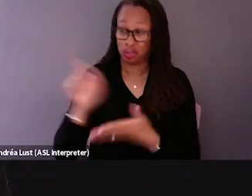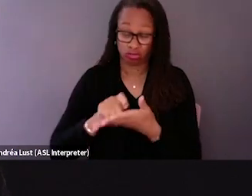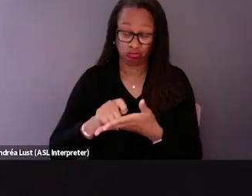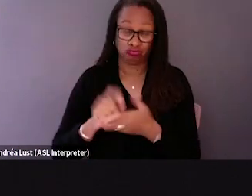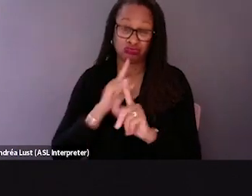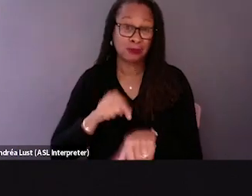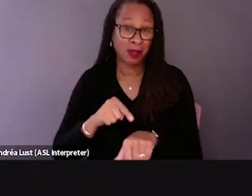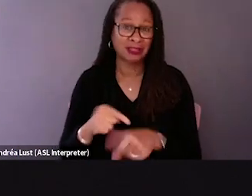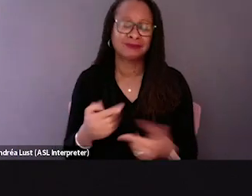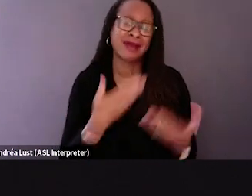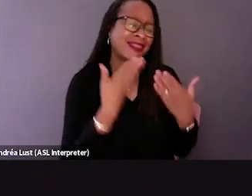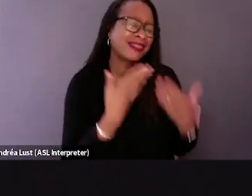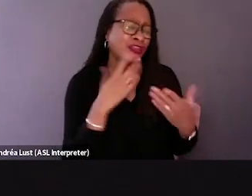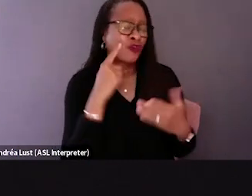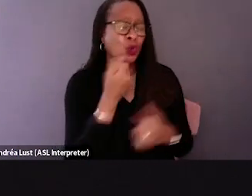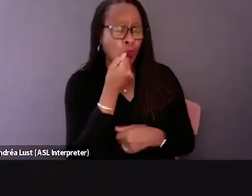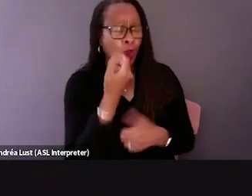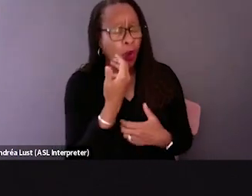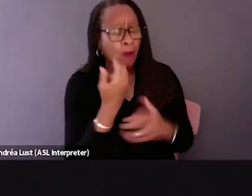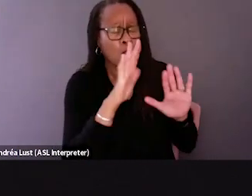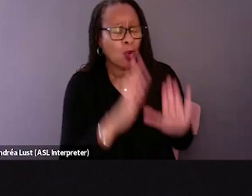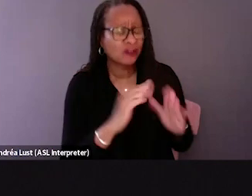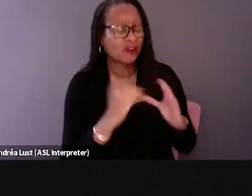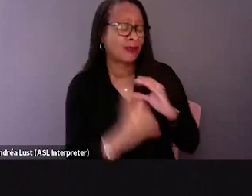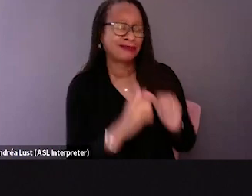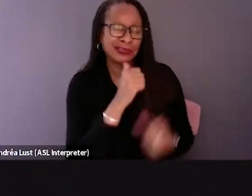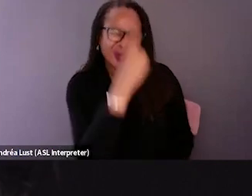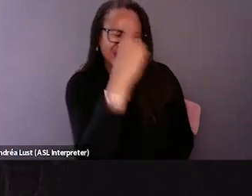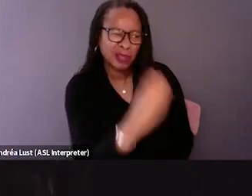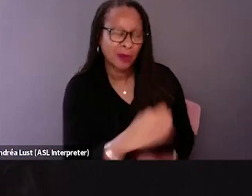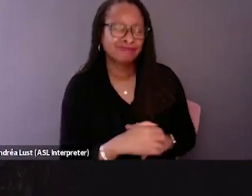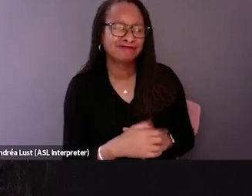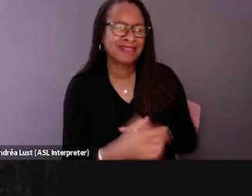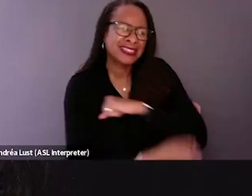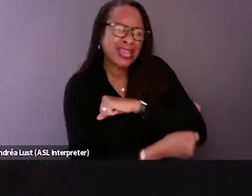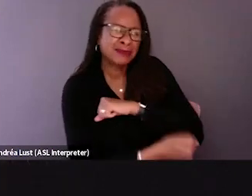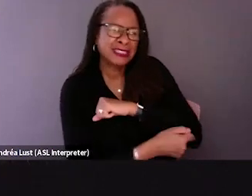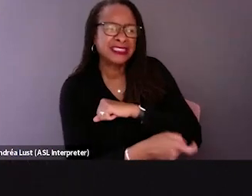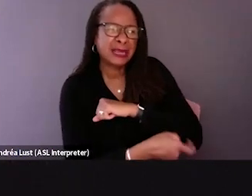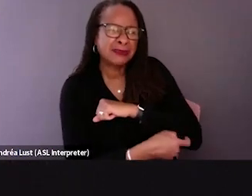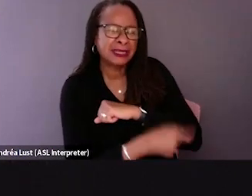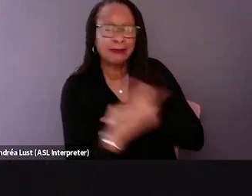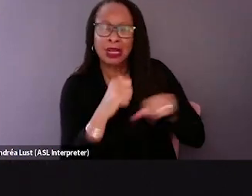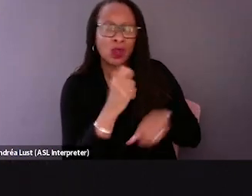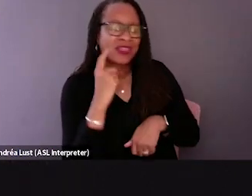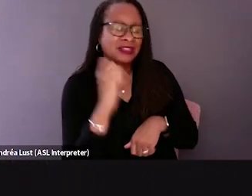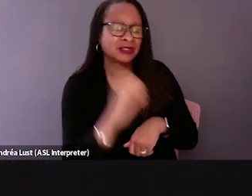"Thank you for your warm email, but I don't think so. I don't, you know, I'm tempted, but I don't think so." She never, she didn't say no. - Right.